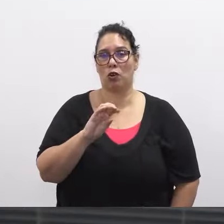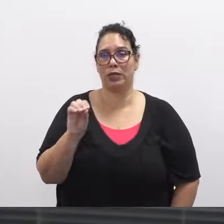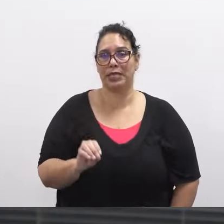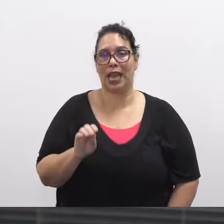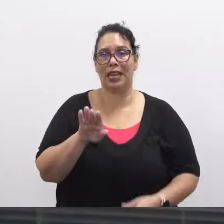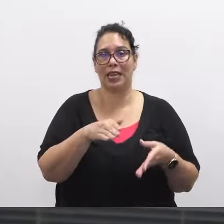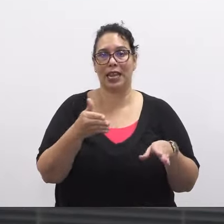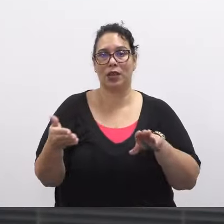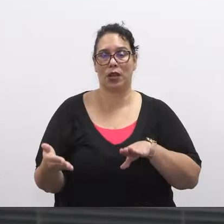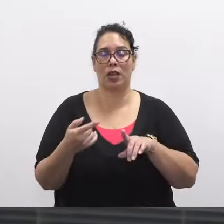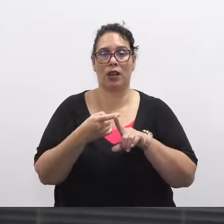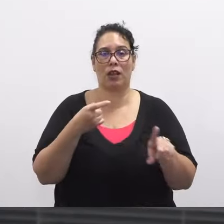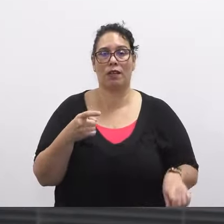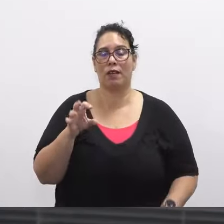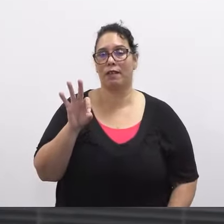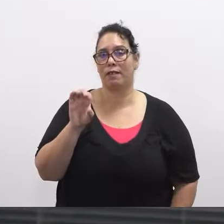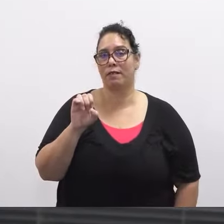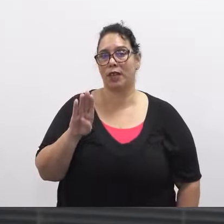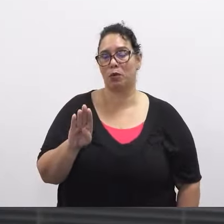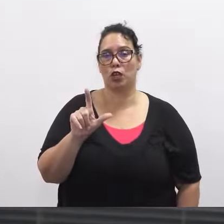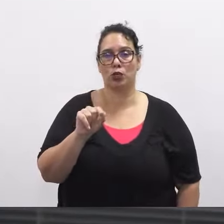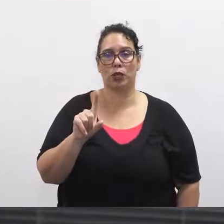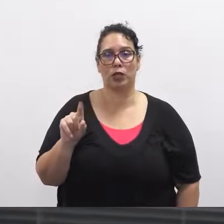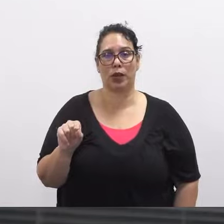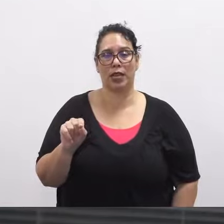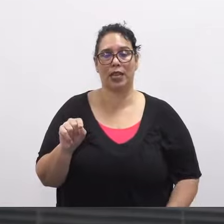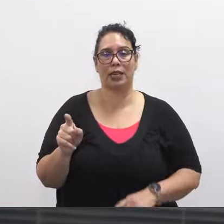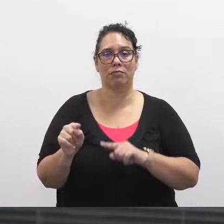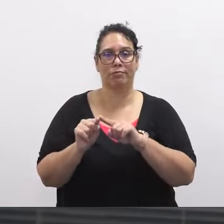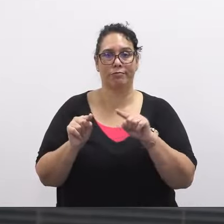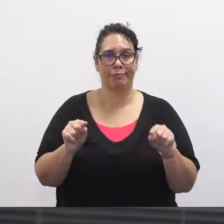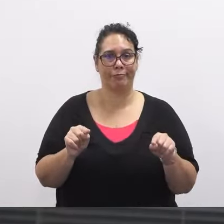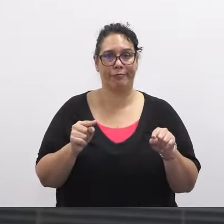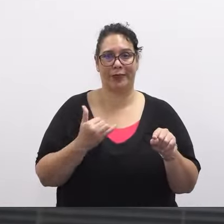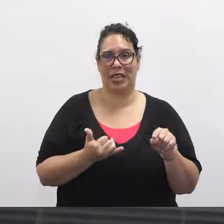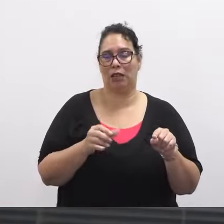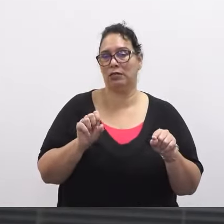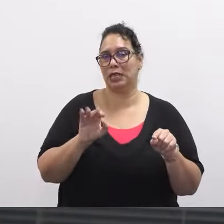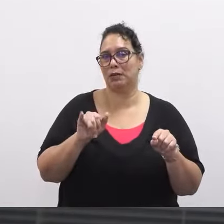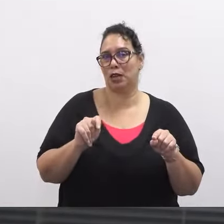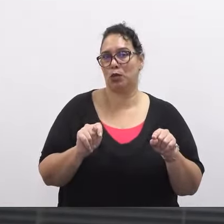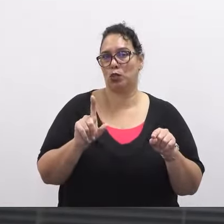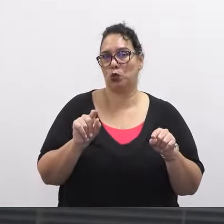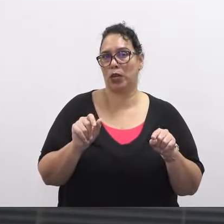from February, 2020 to September of 2021. They have also admitted in court